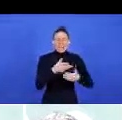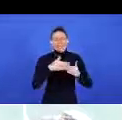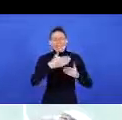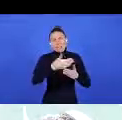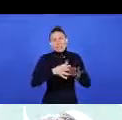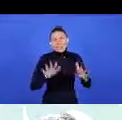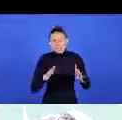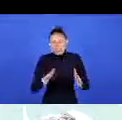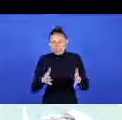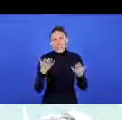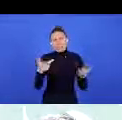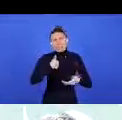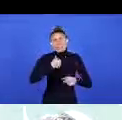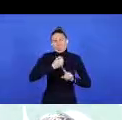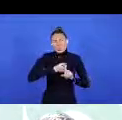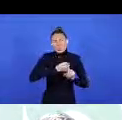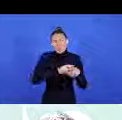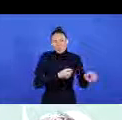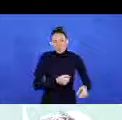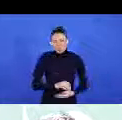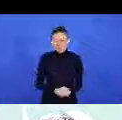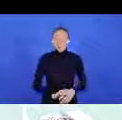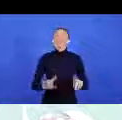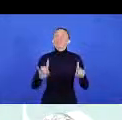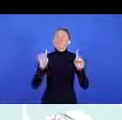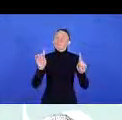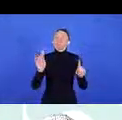problems with the services, responsiveness we are still working on